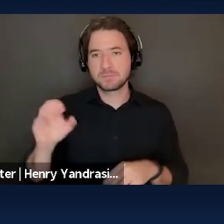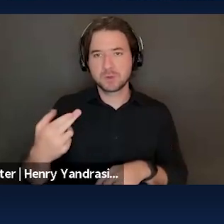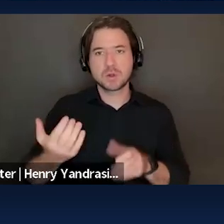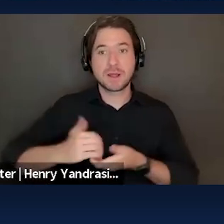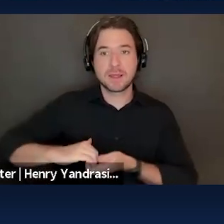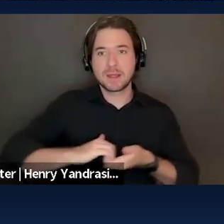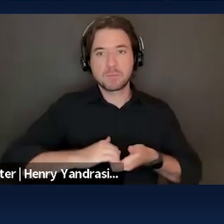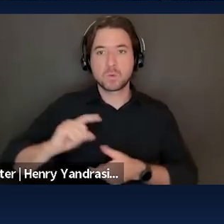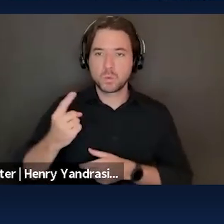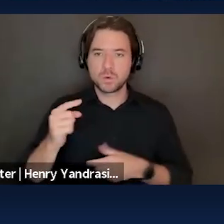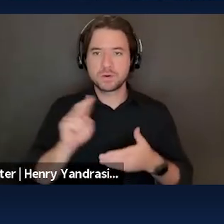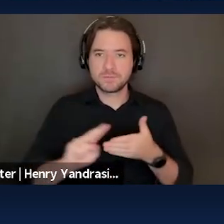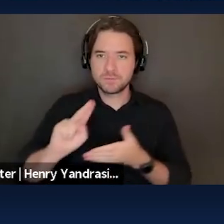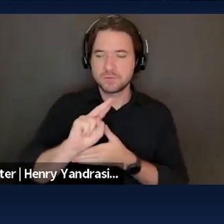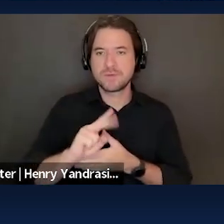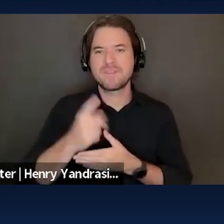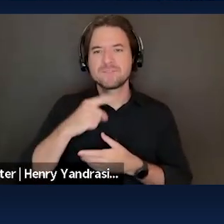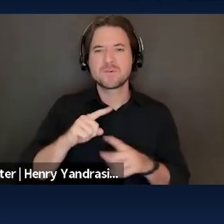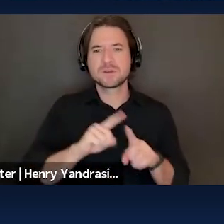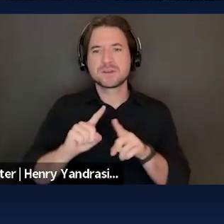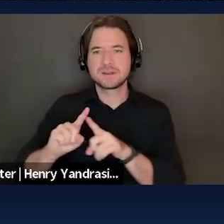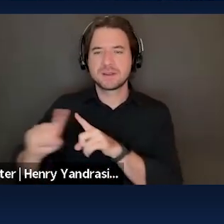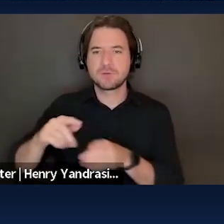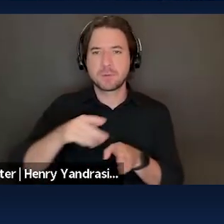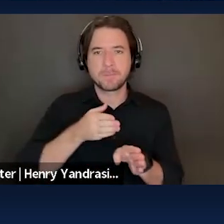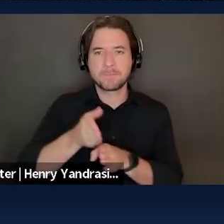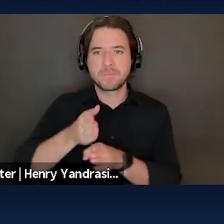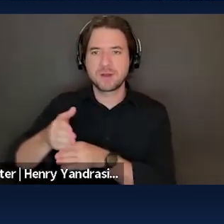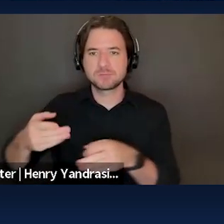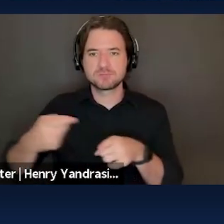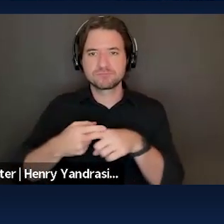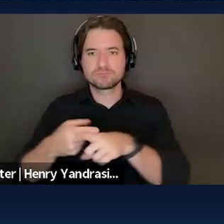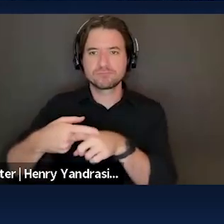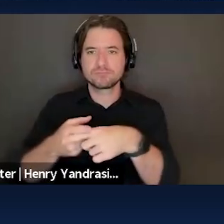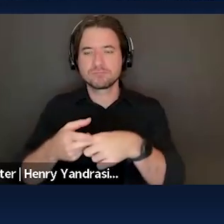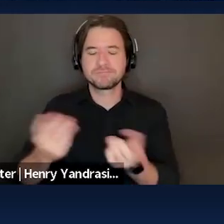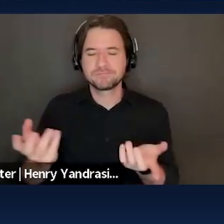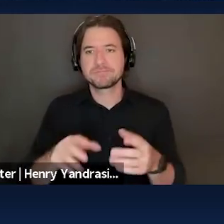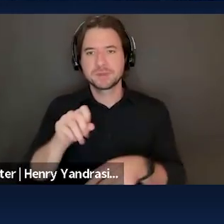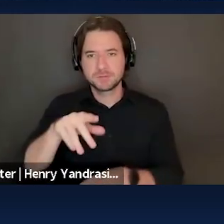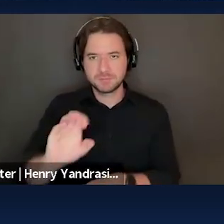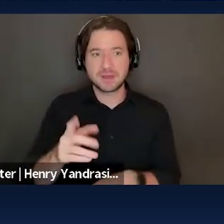As one university and interprofessional space. We designed this experience, this course, to.